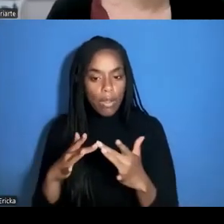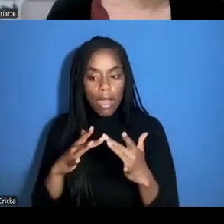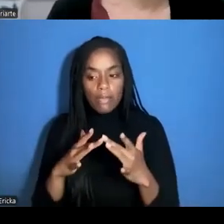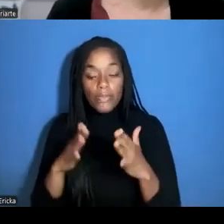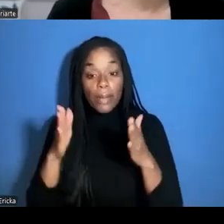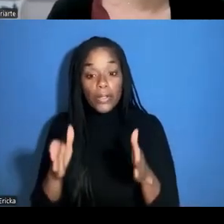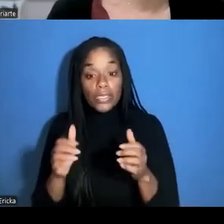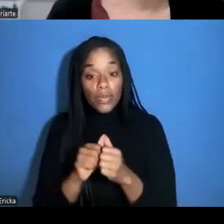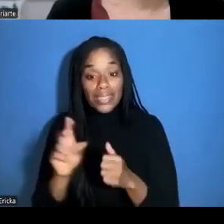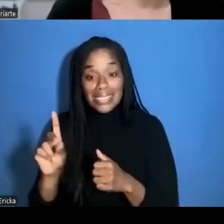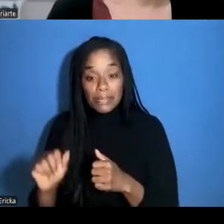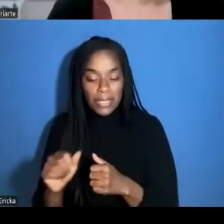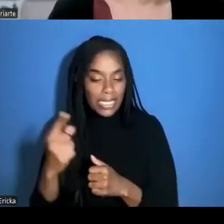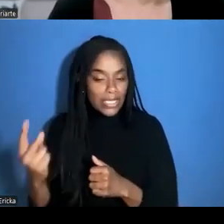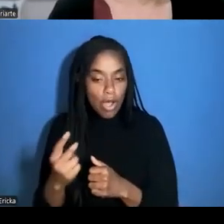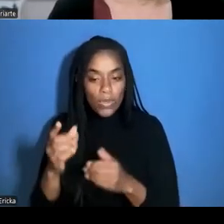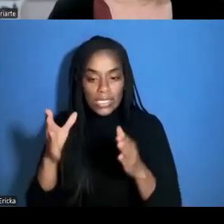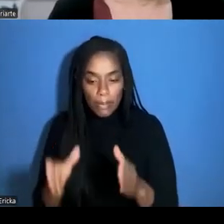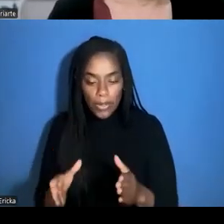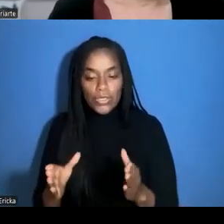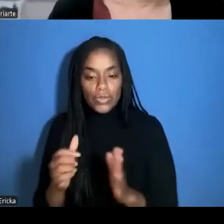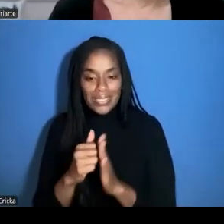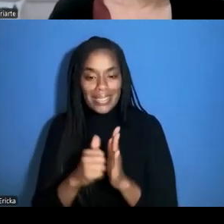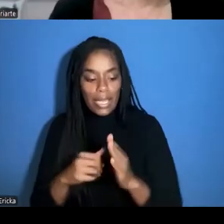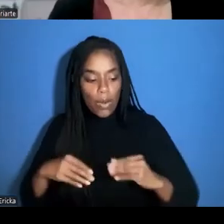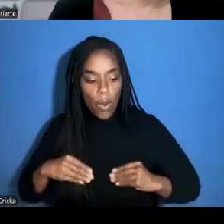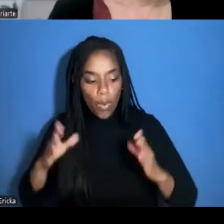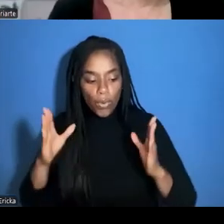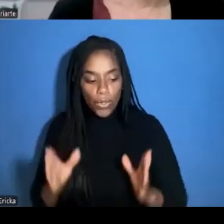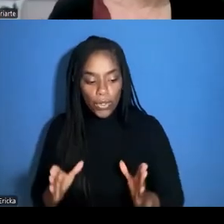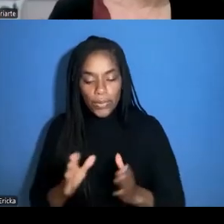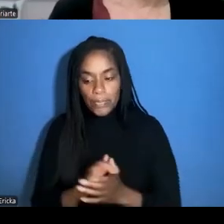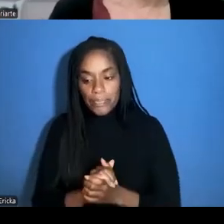the account holder. The authorized legal representative